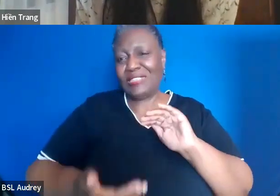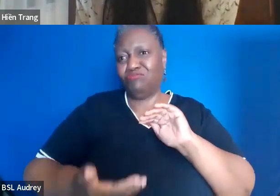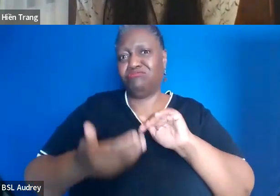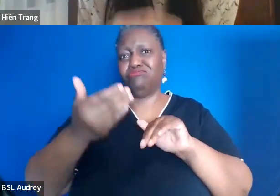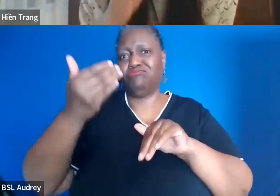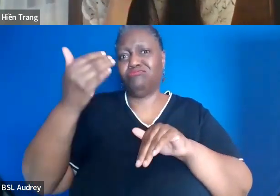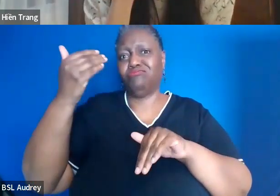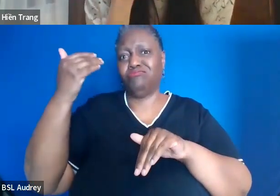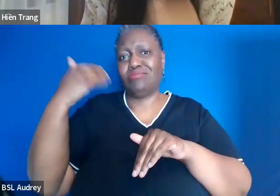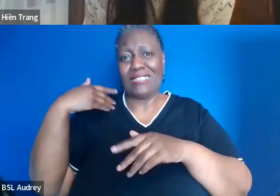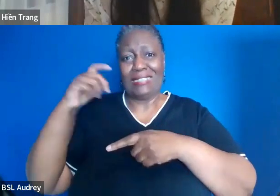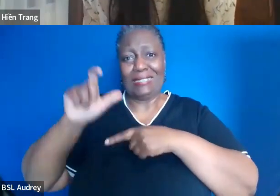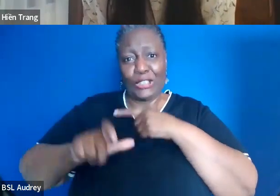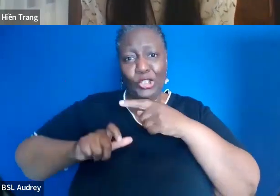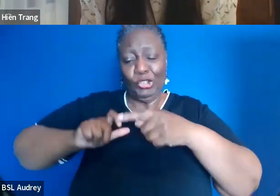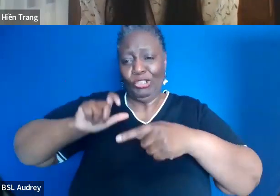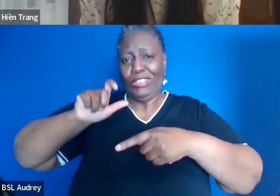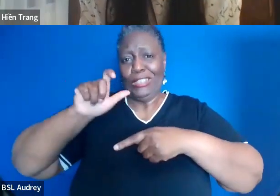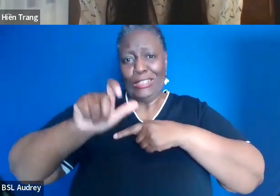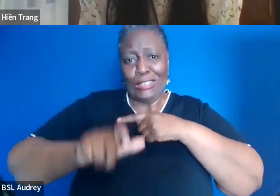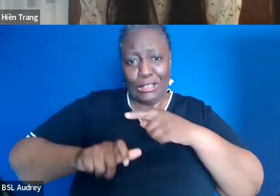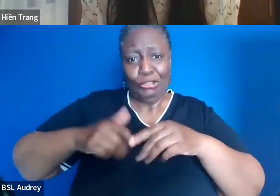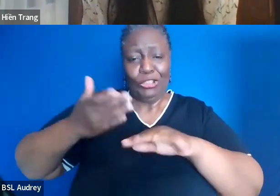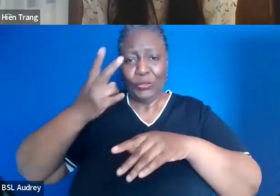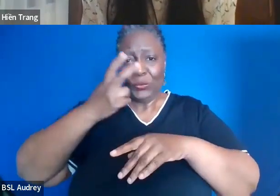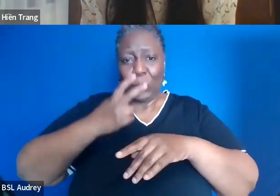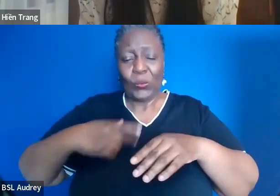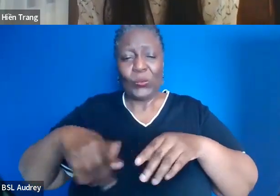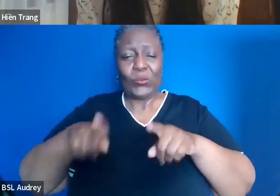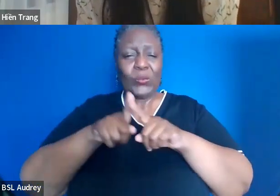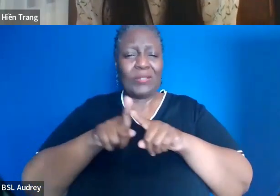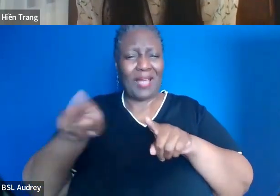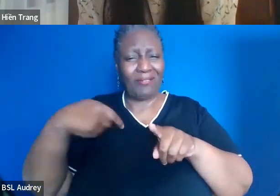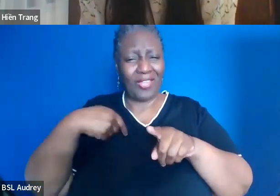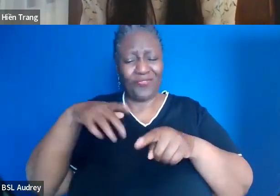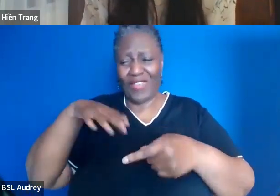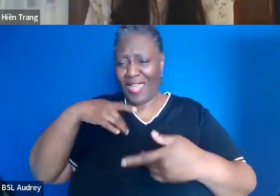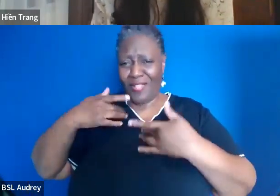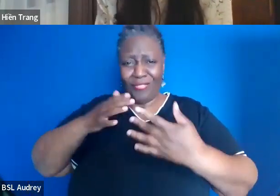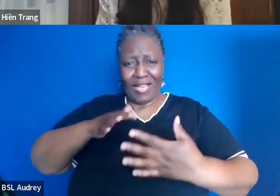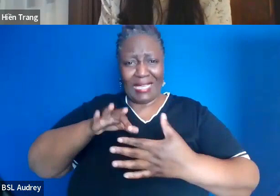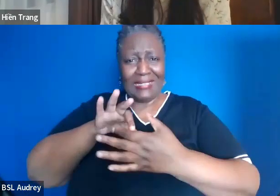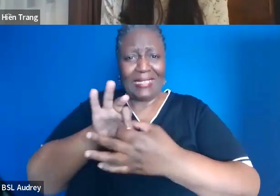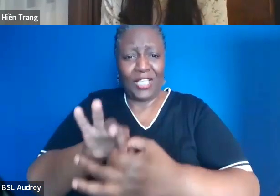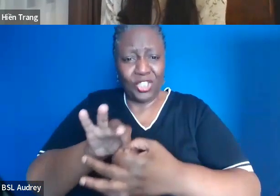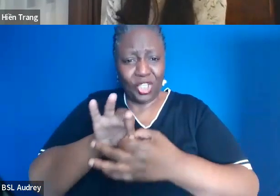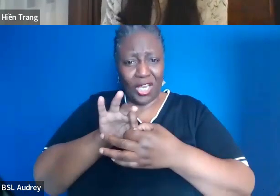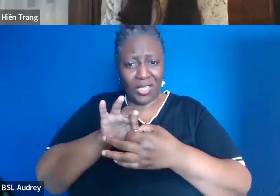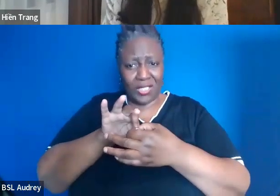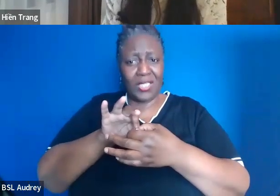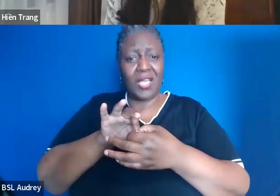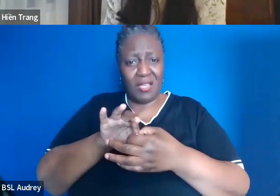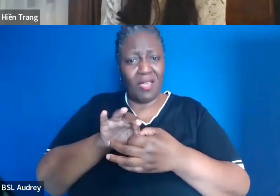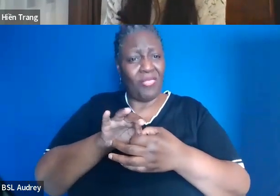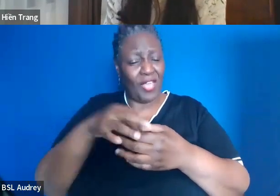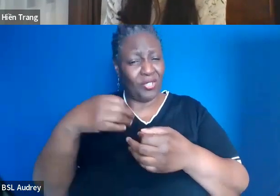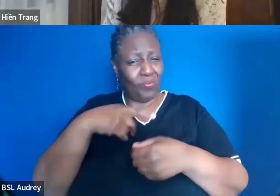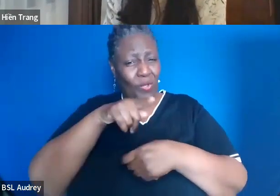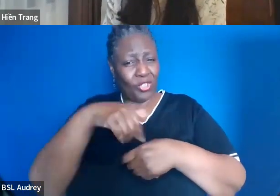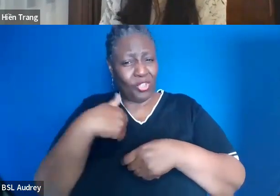so many centuries um and just the connection of uh what you were just talking about the femininity